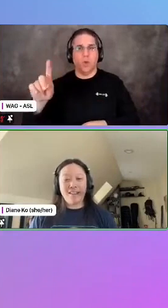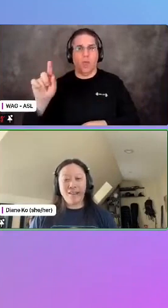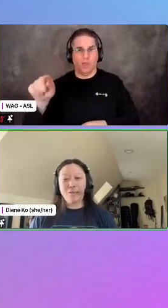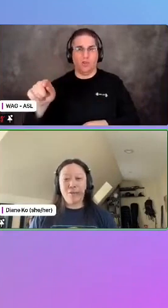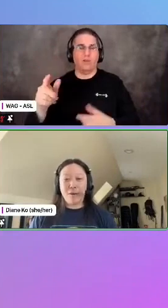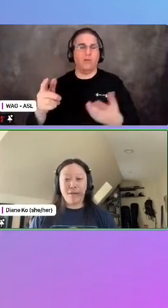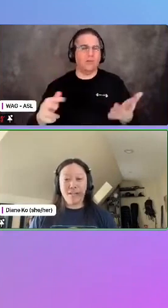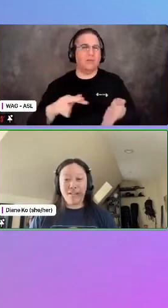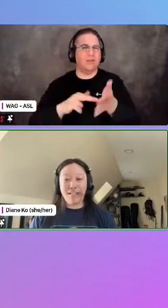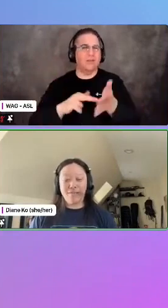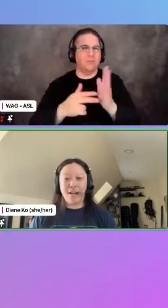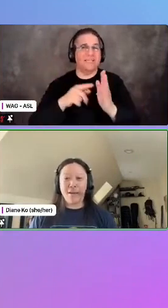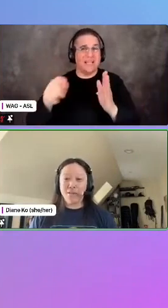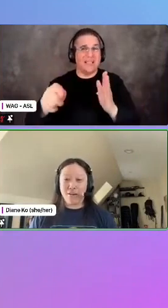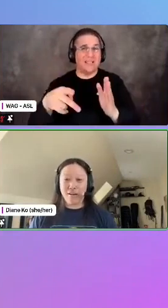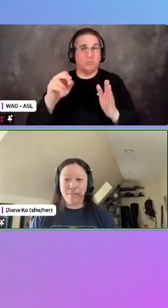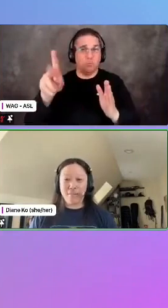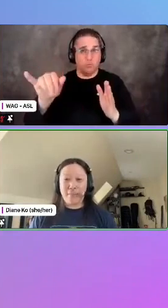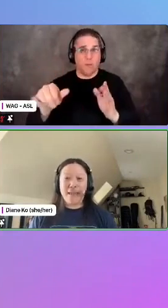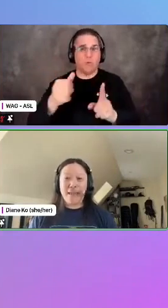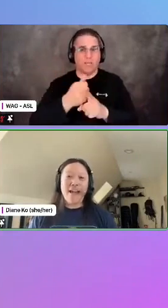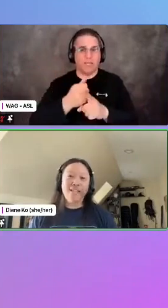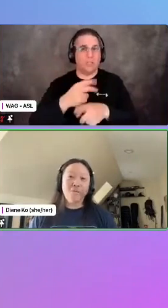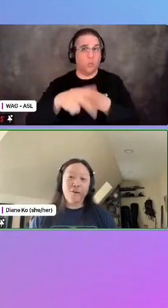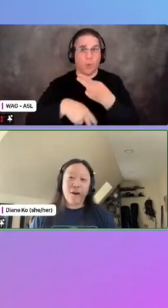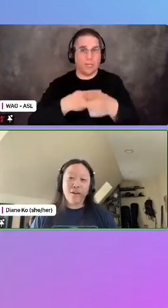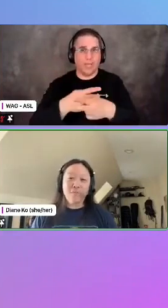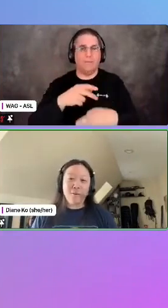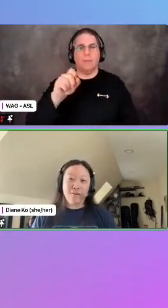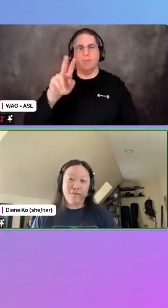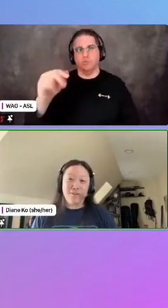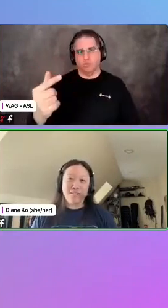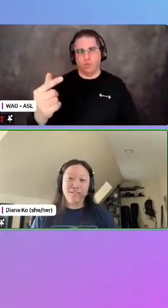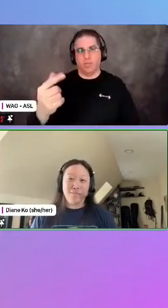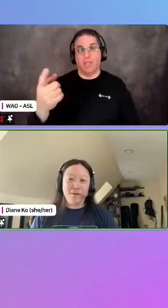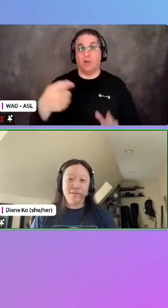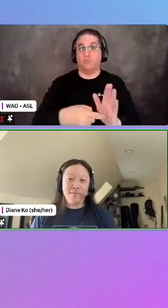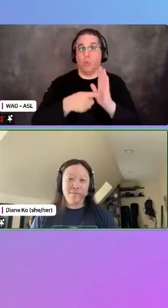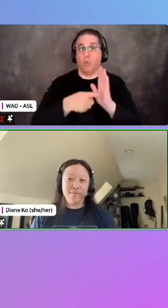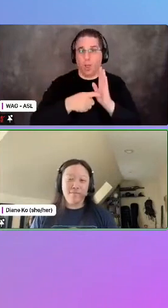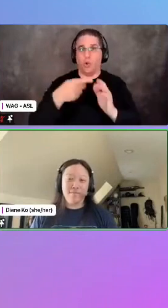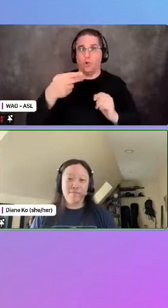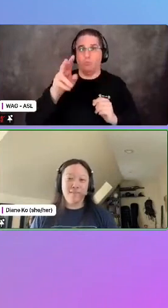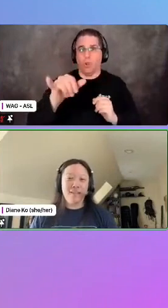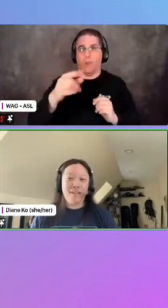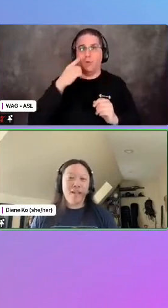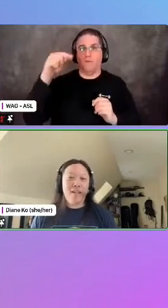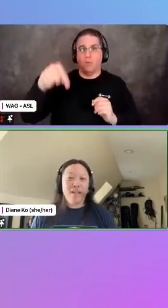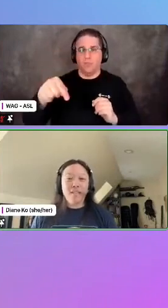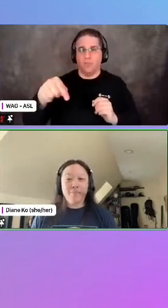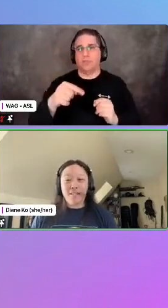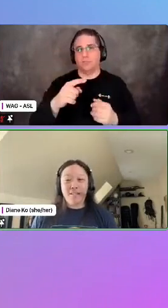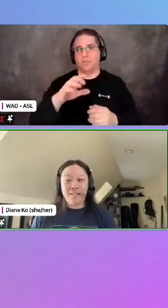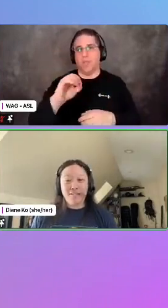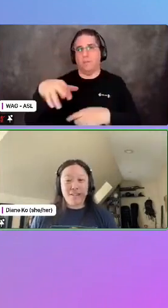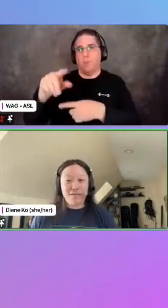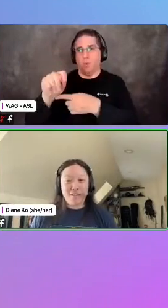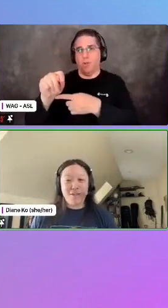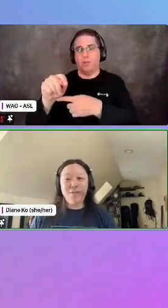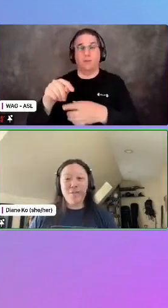components that get used across the site. I can create a semantic structure for my component and have all instances of its usage take